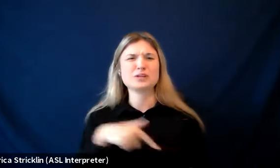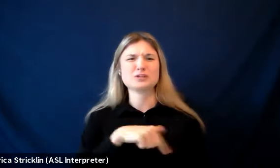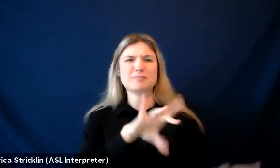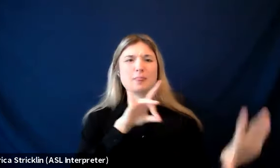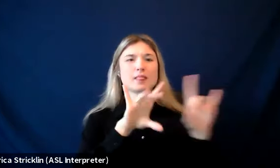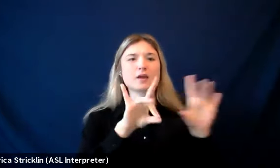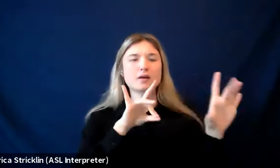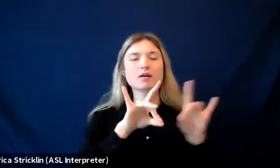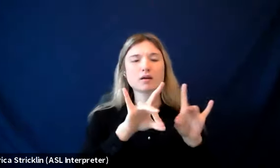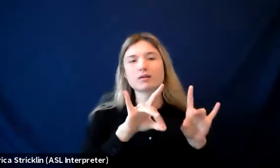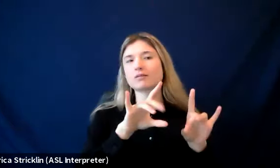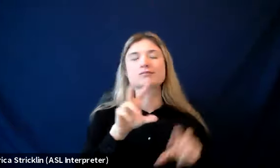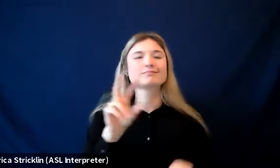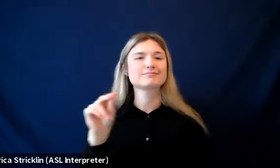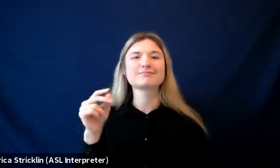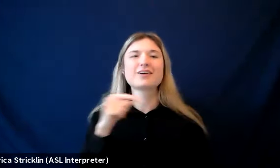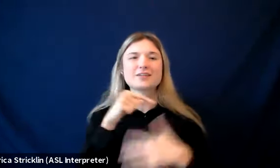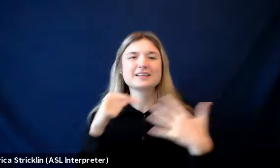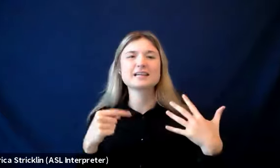There, things that we have to work on.